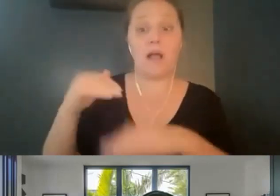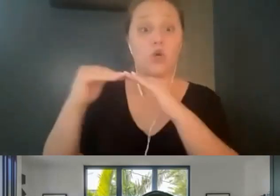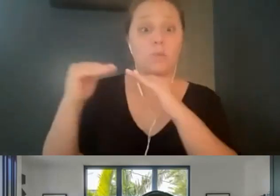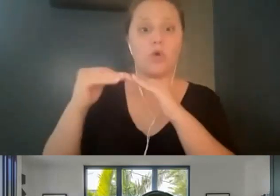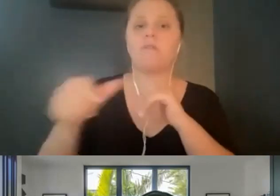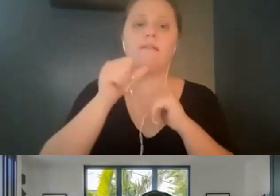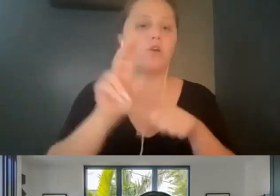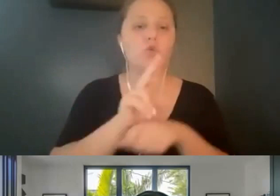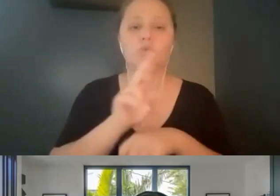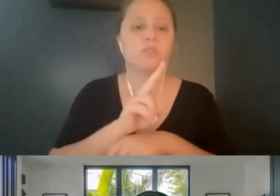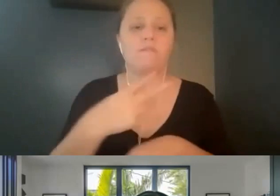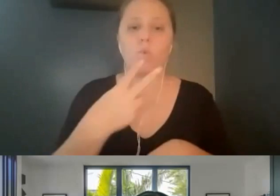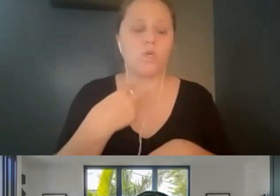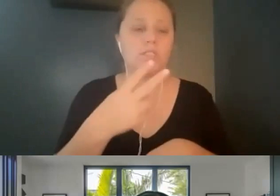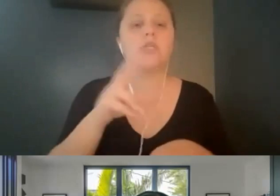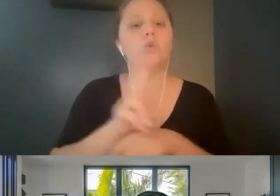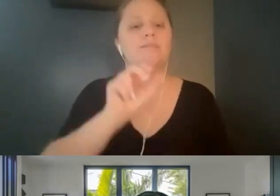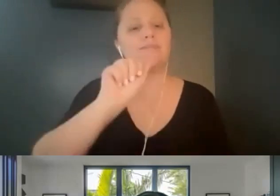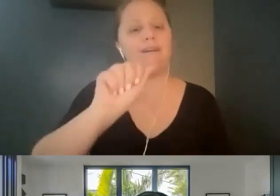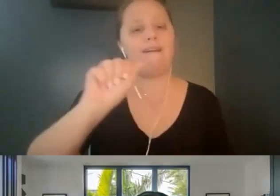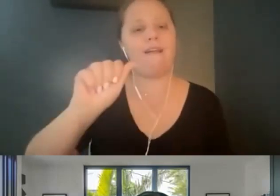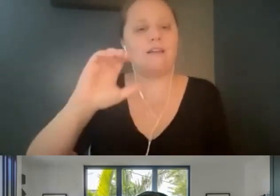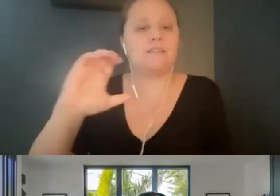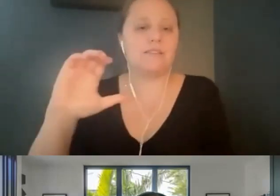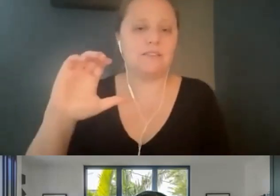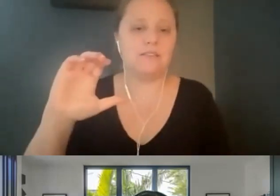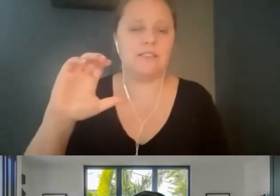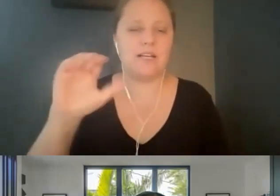uses AAC, Assistive Alternative Communication, devices